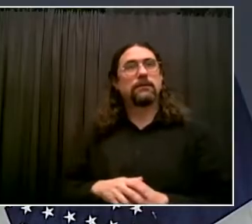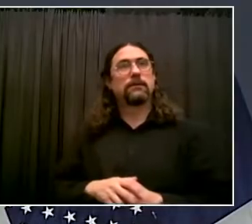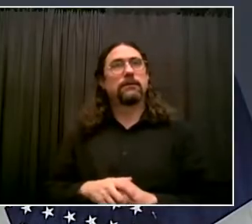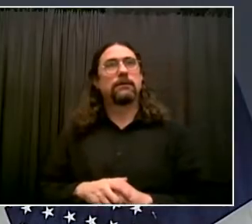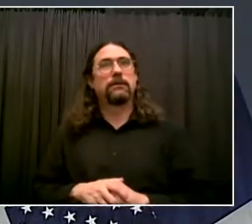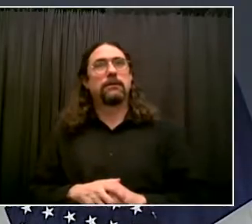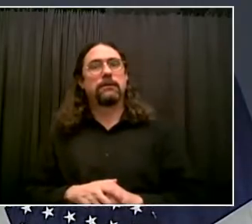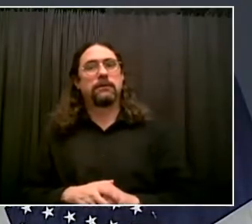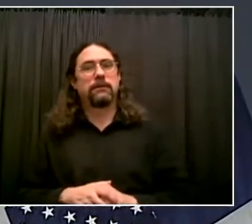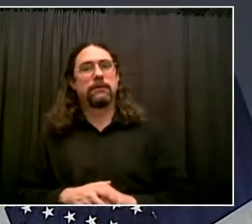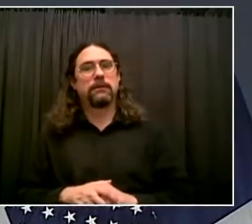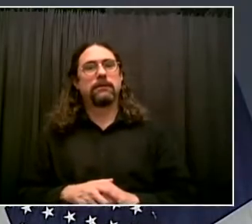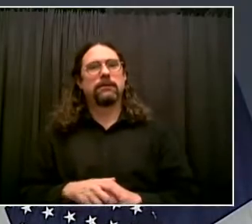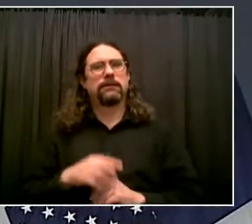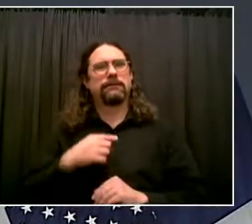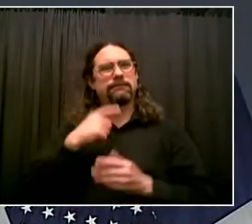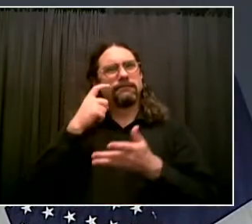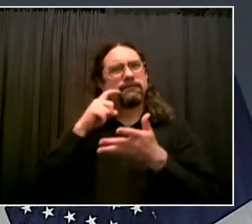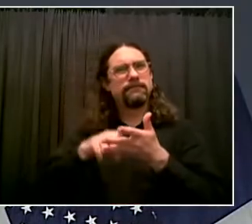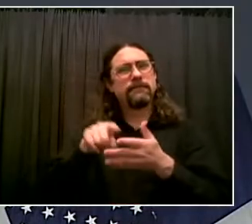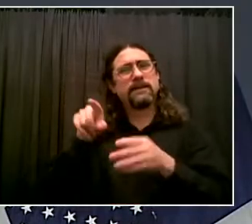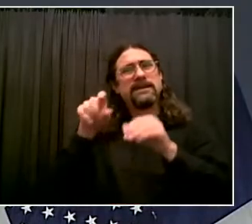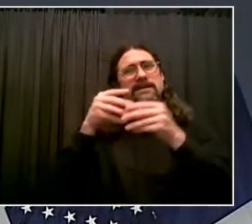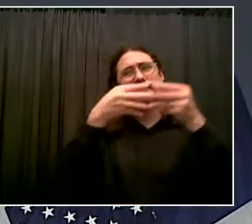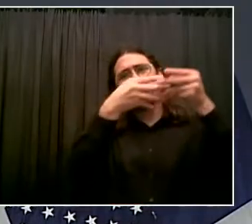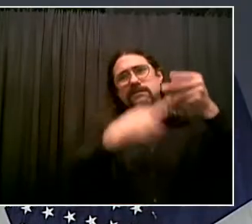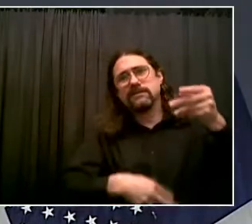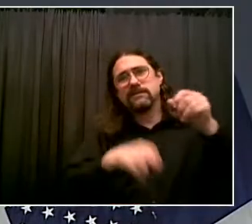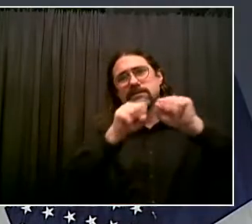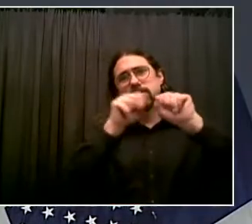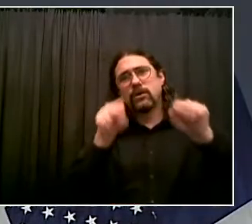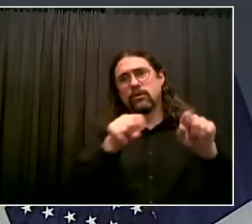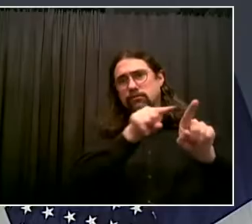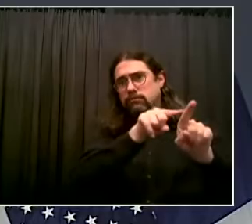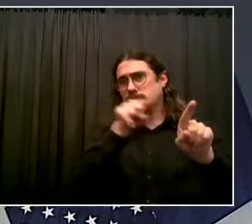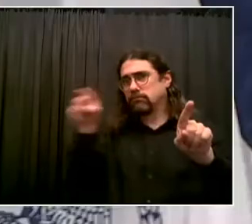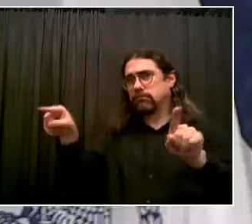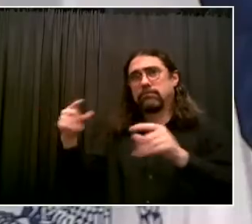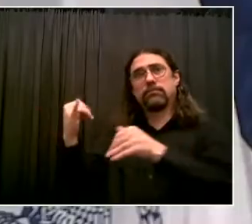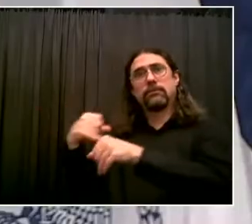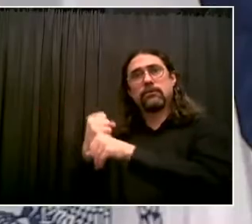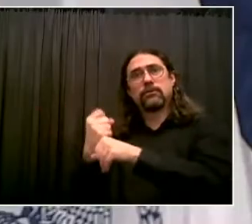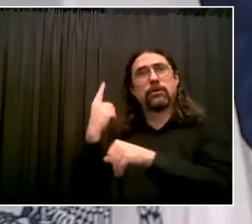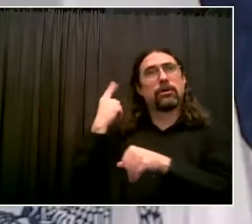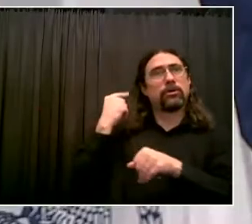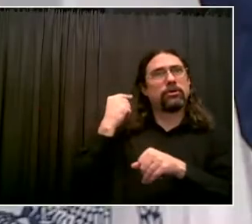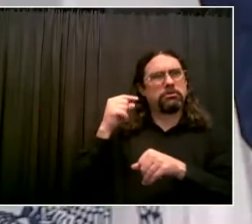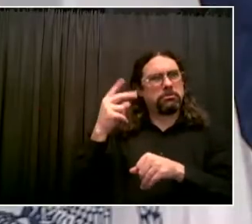CHIEF JUST IDENTIFIED A PRECINCT THAT WERE IDENTIFIED AS PART OF THE SUMMER ALL OUT PLAN LAST YEAR. WHAT SHOULD WE HAVE CONFIDENCE